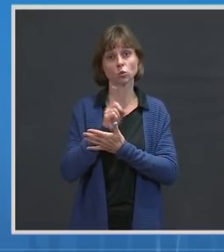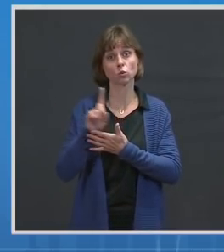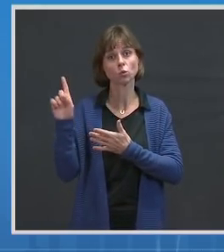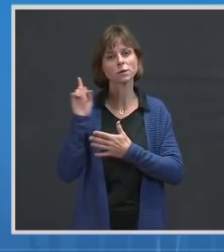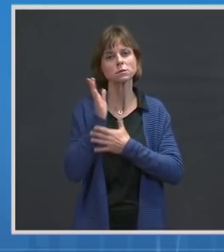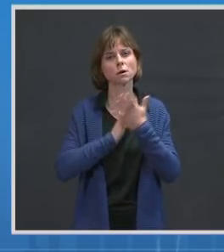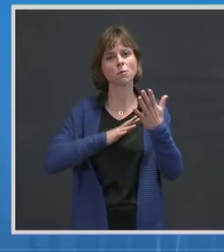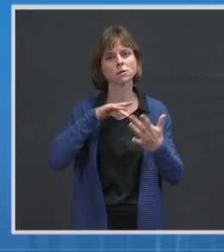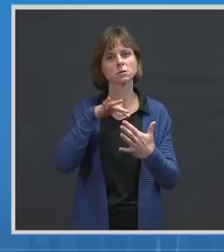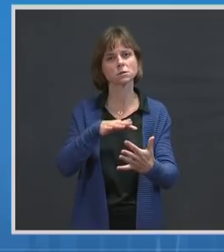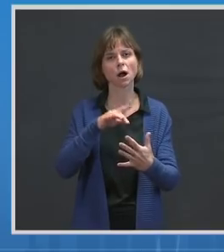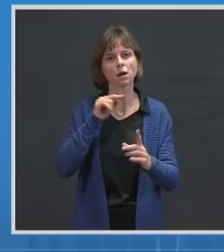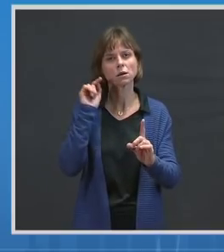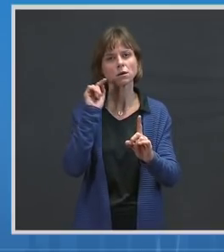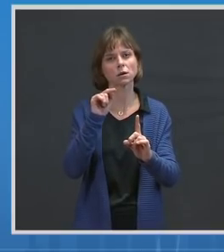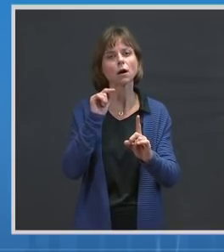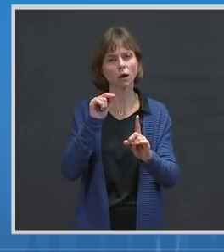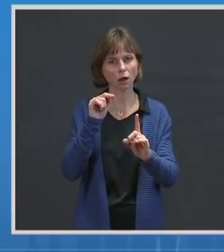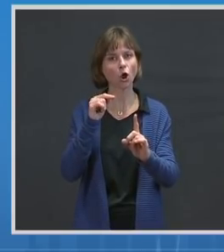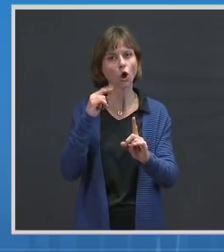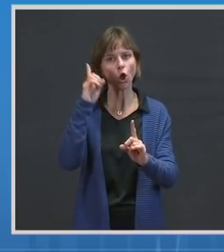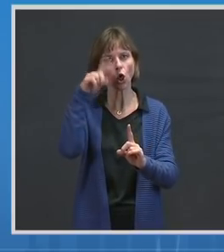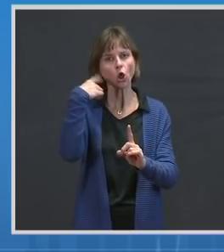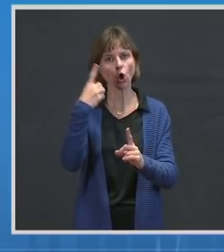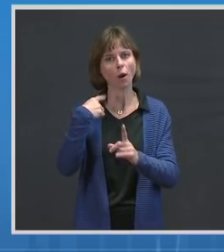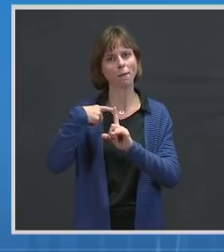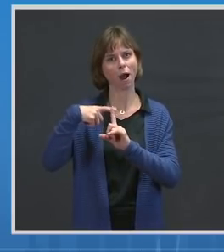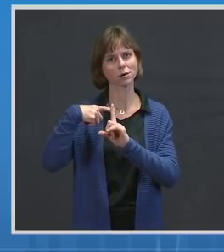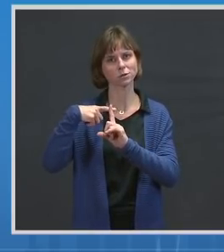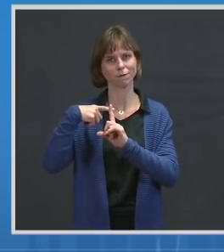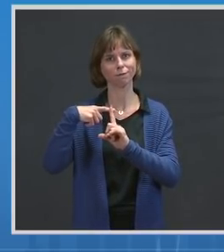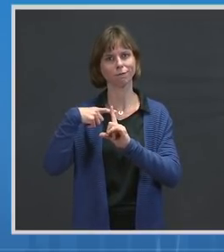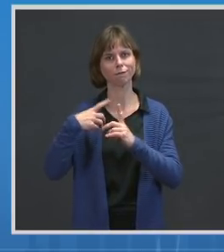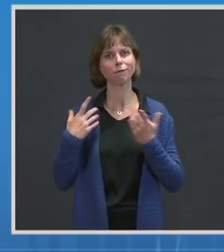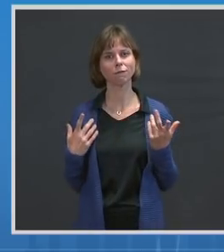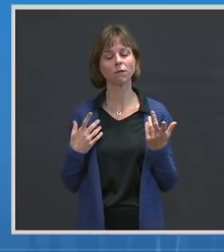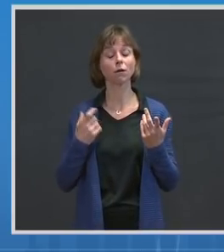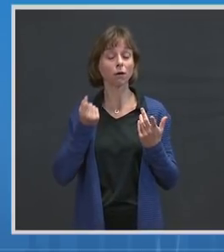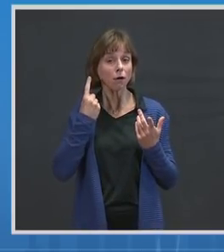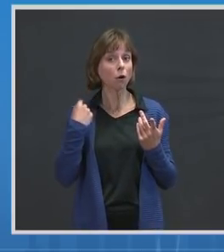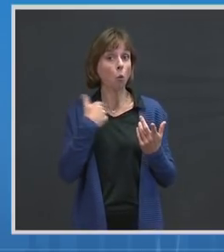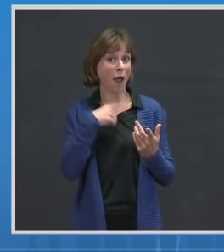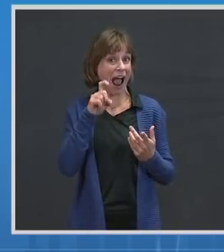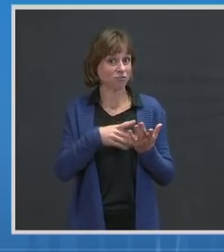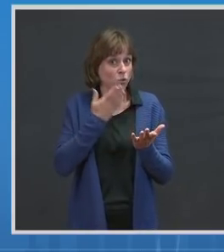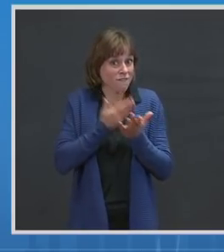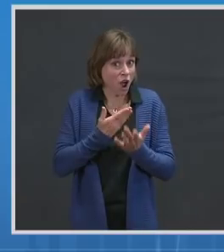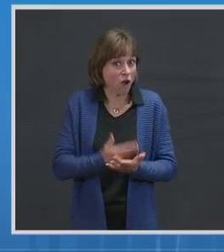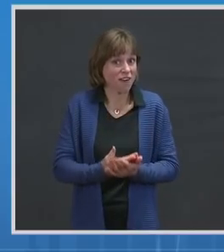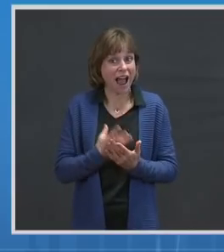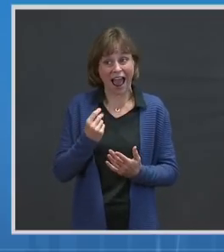into a very favorable direction that will have to be verified and corroborated by other studies.